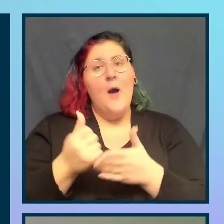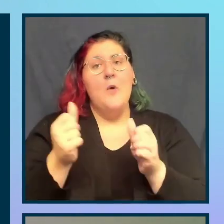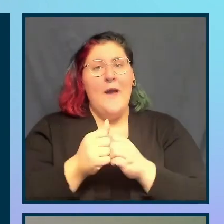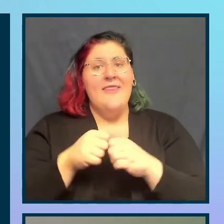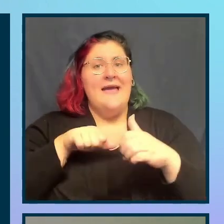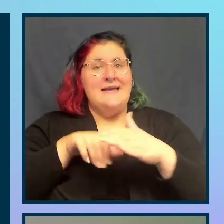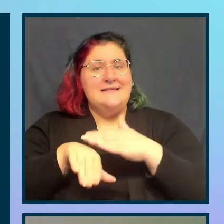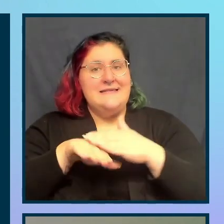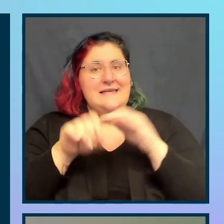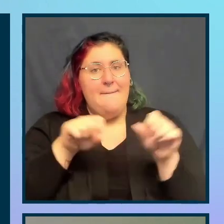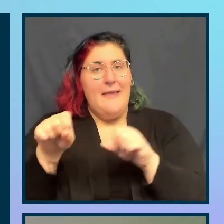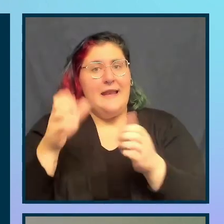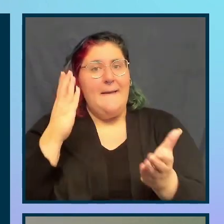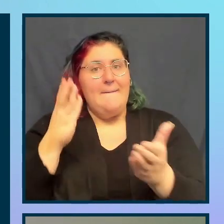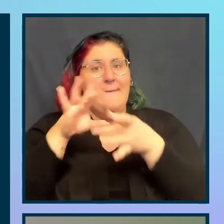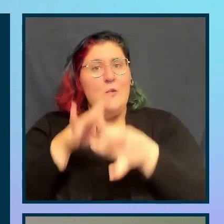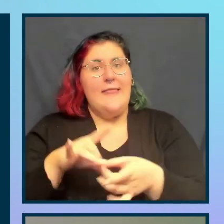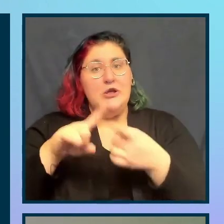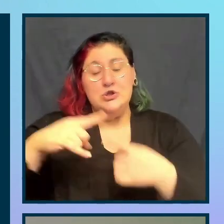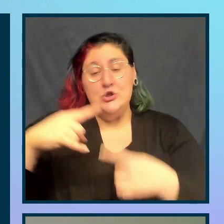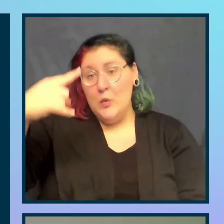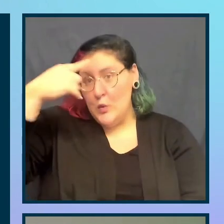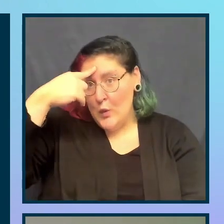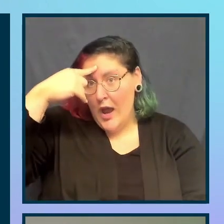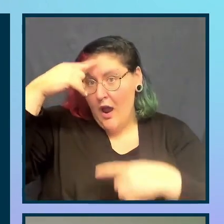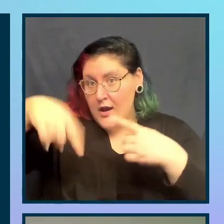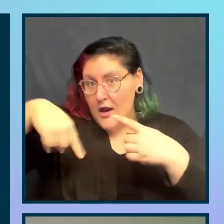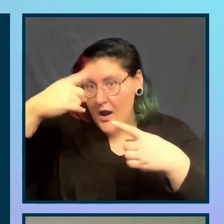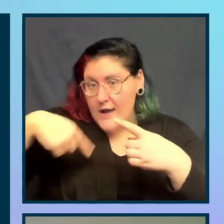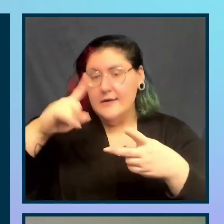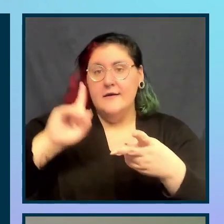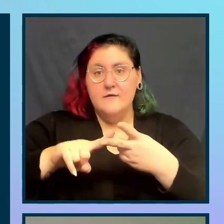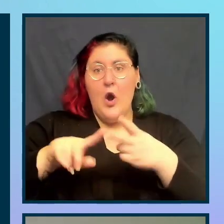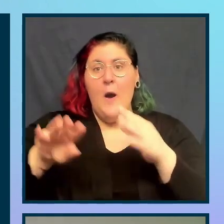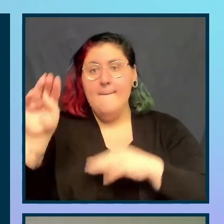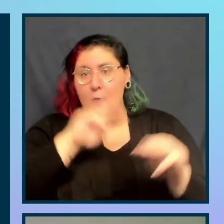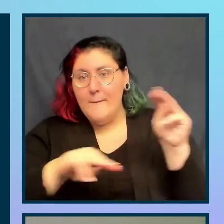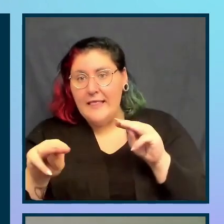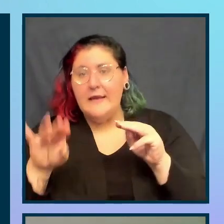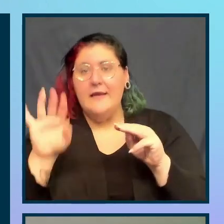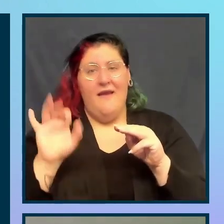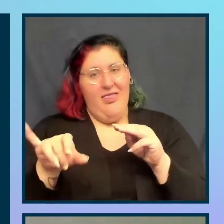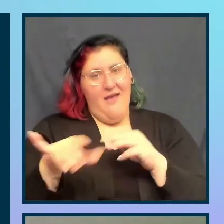things like that. And finally, as I said before, "Avoid death by a 1,000 cuts."